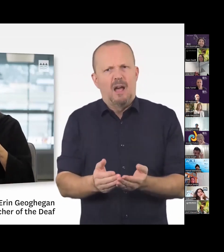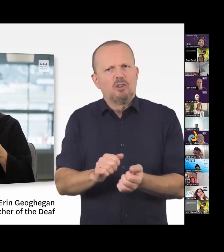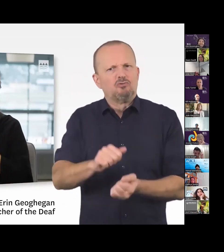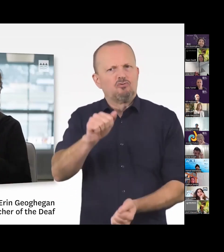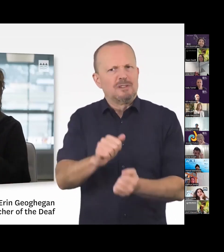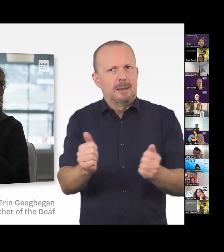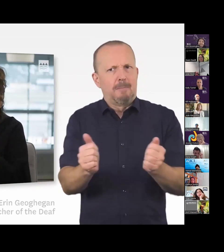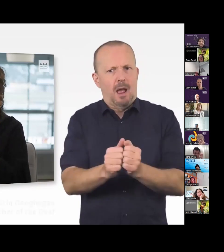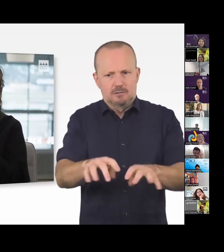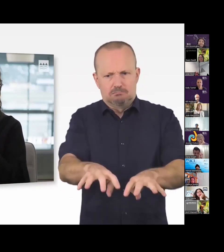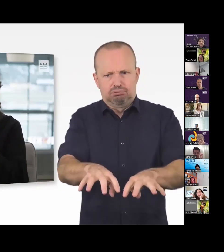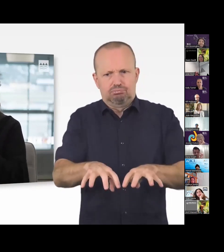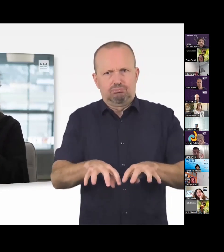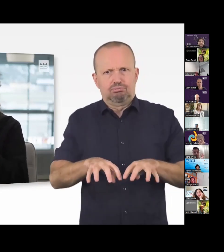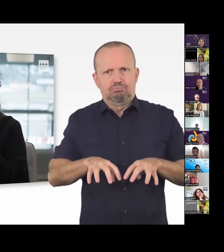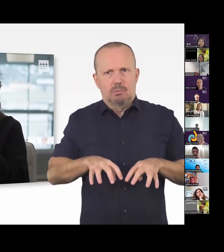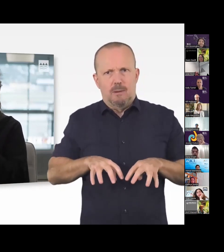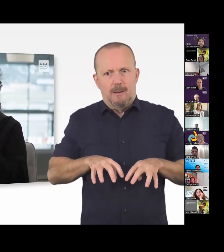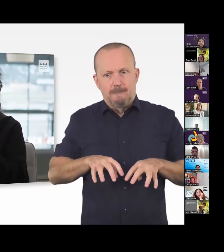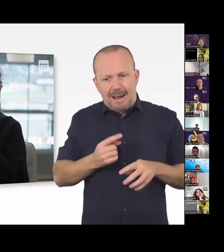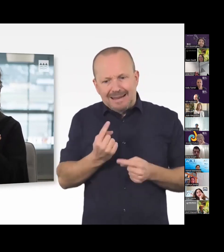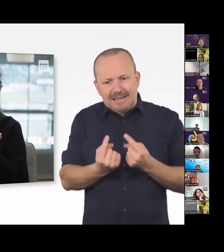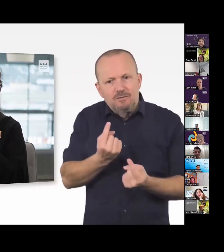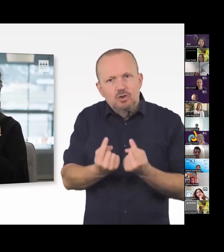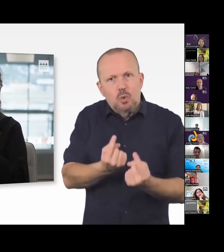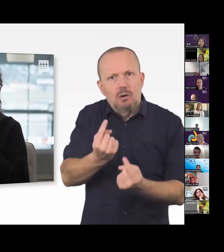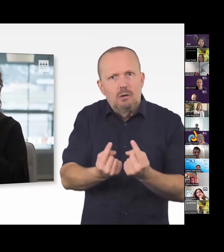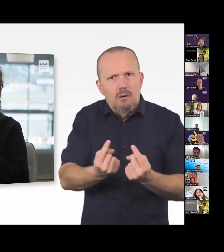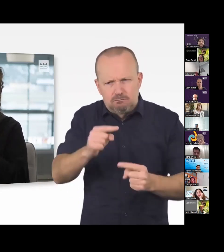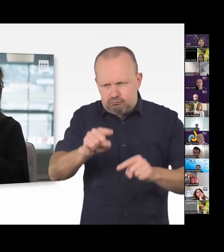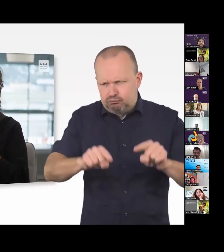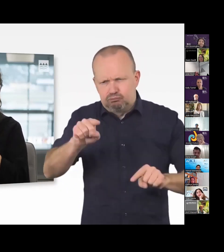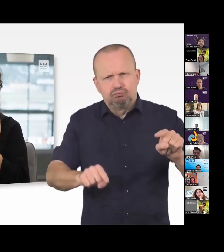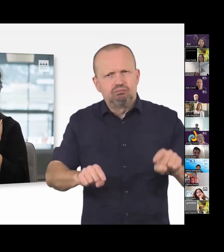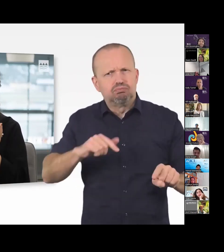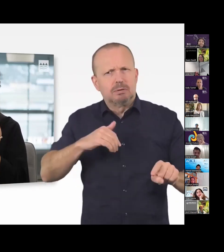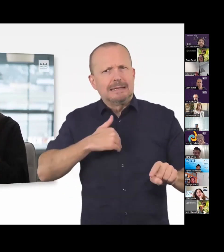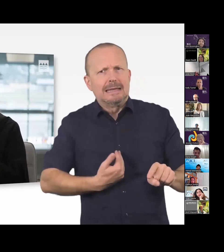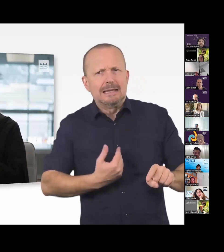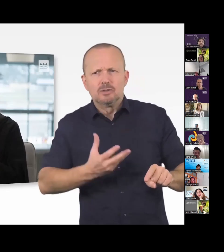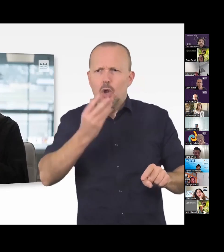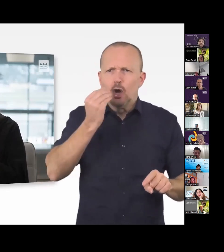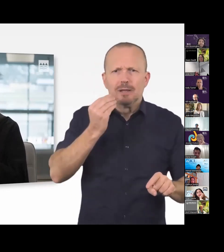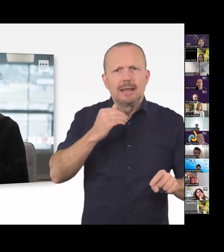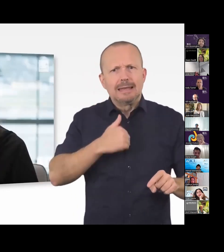And at the base of the waka we have our truly partners. But then sitting in that waka, there's a huge wide variety of learning needs,